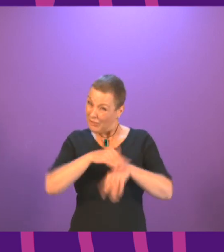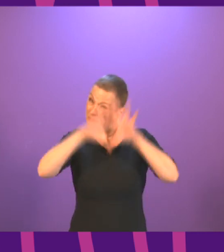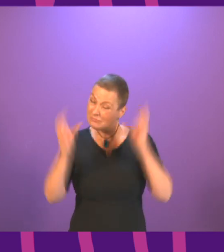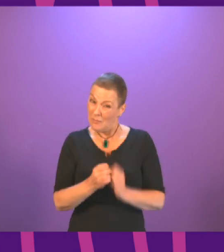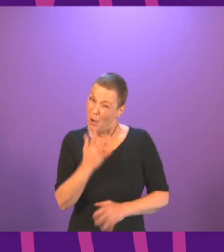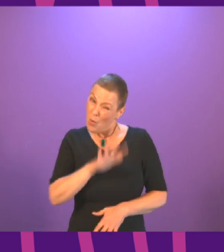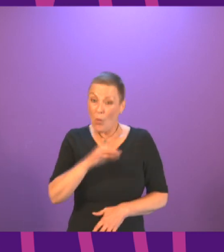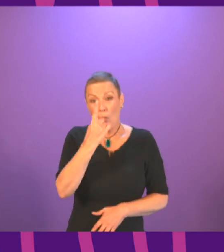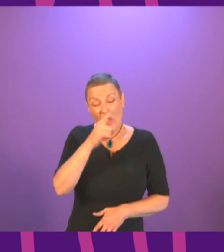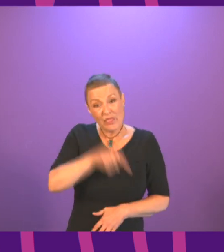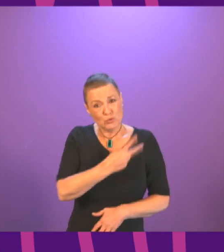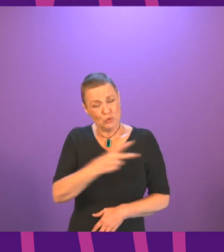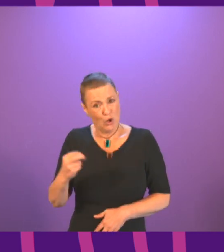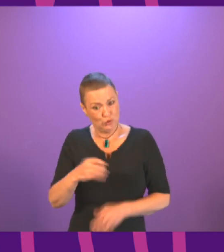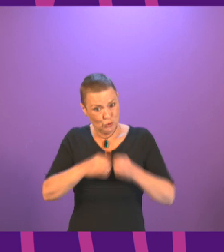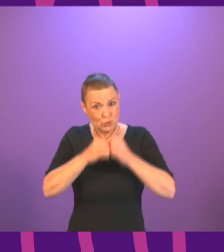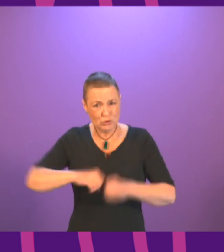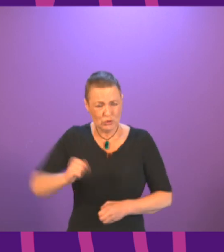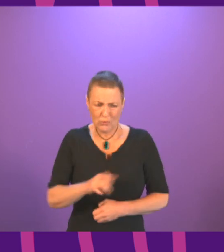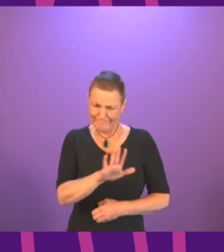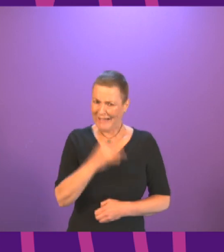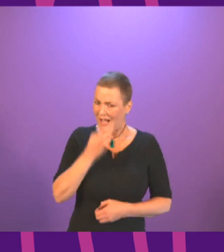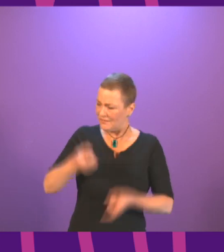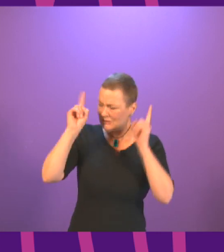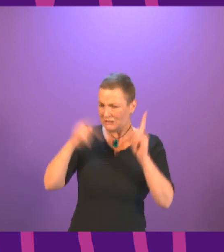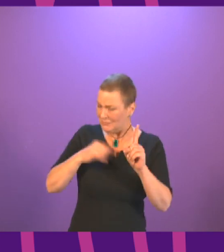Will the First Minister urgently look into the situation and ensure that those students